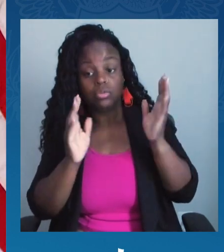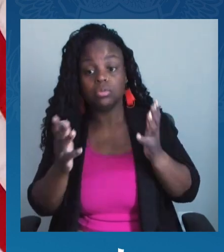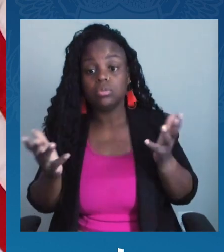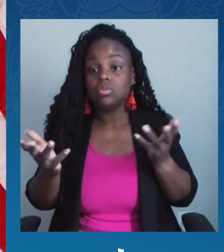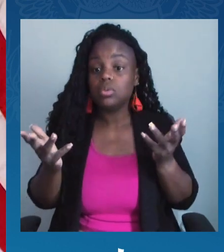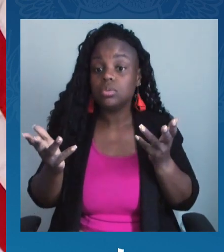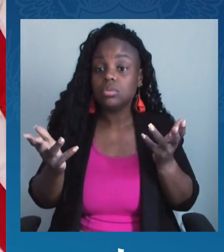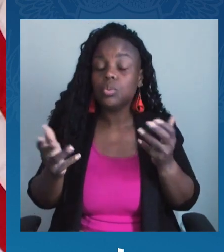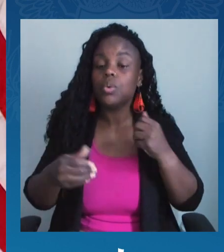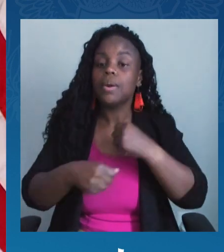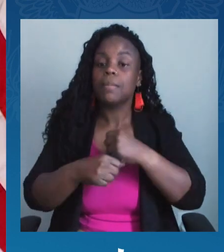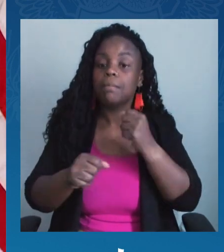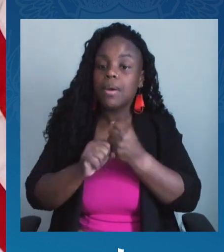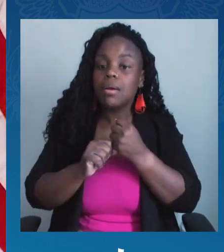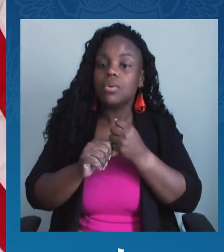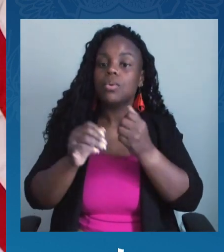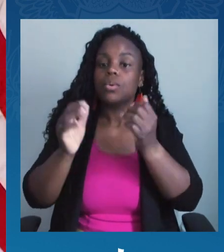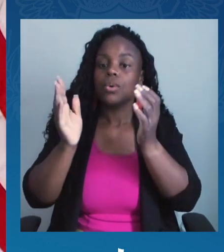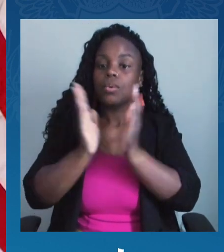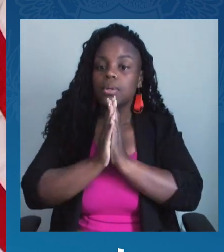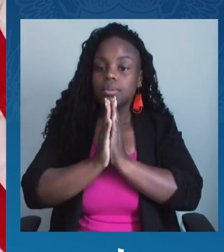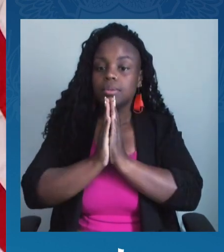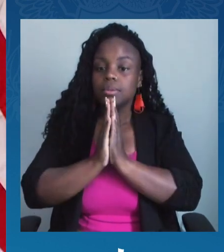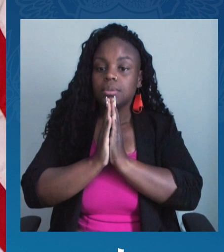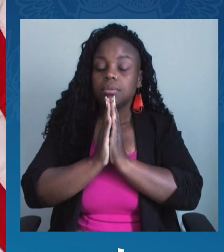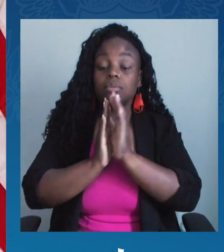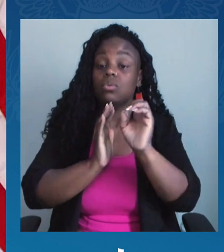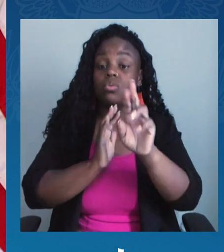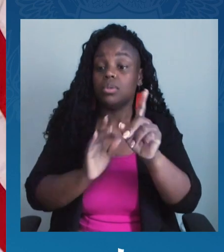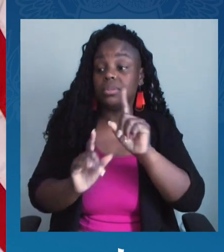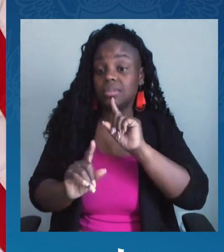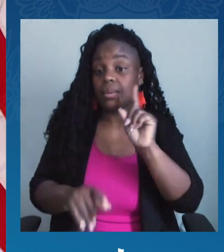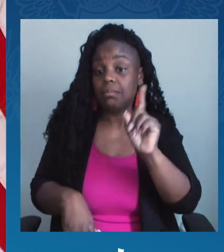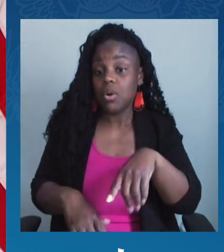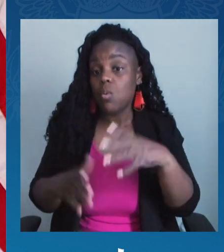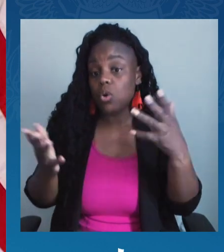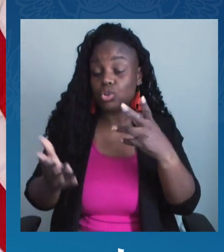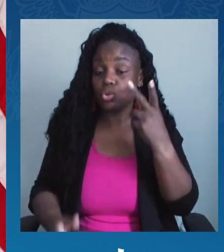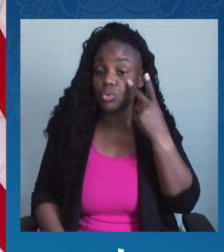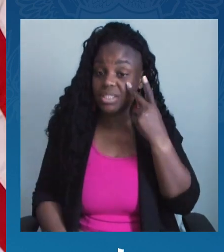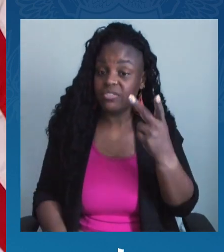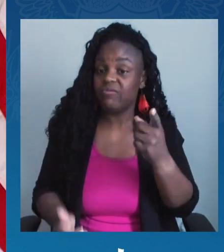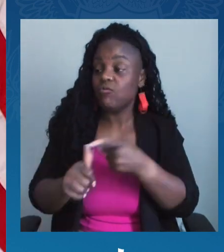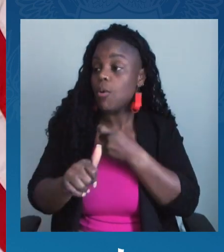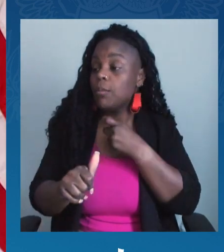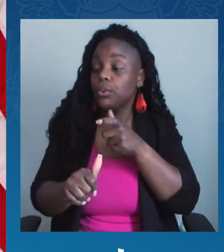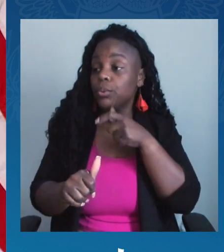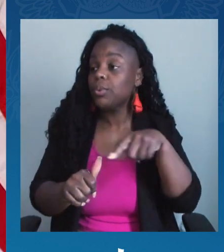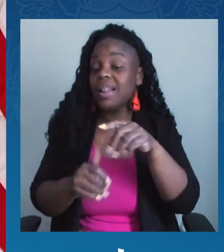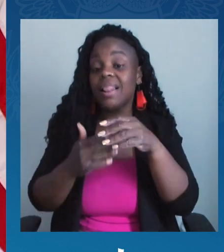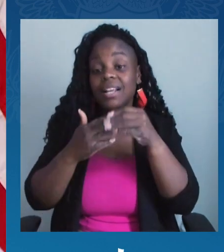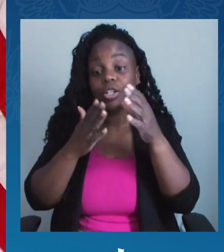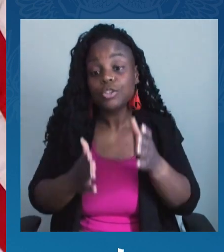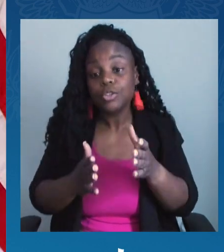if not a righteous demand, for what they want to see from their elected leaders. And based on whether they put in that request